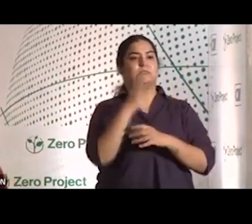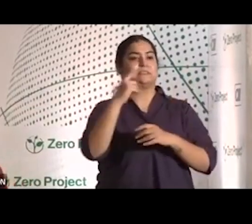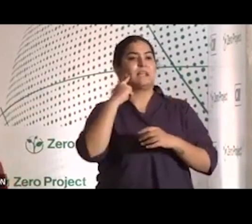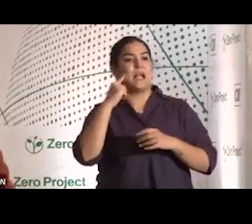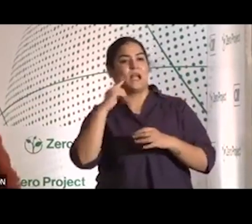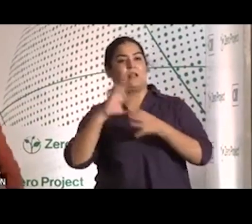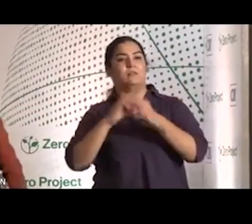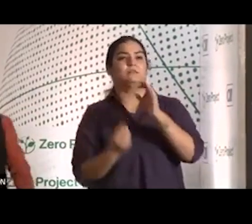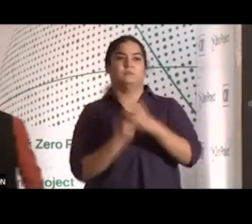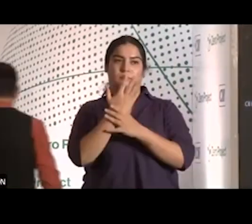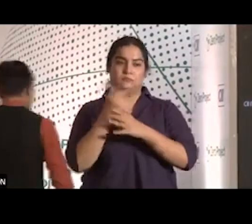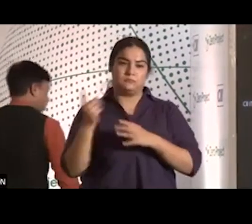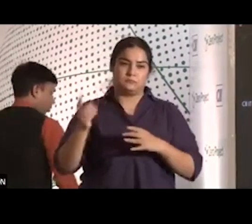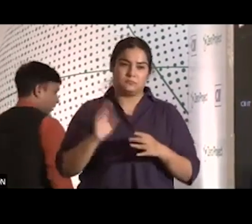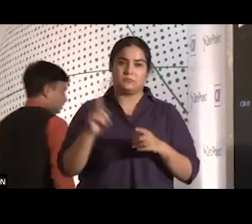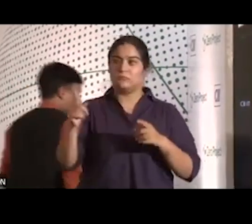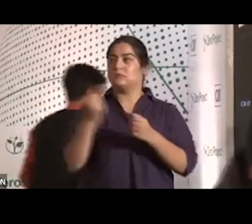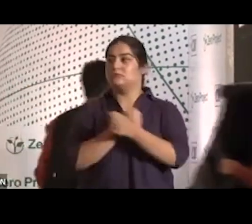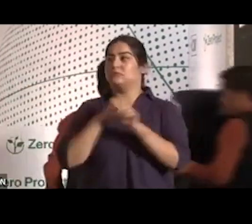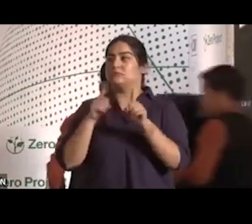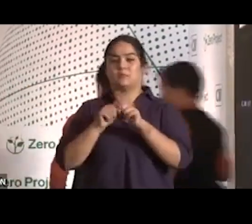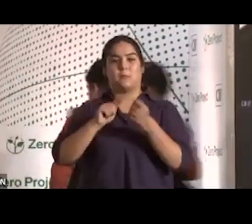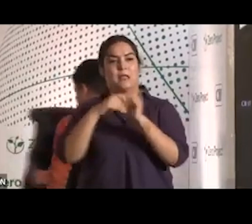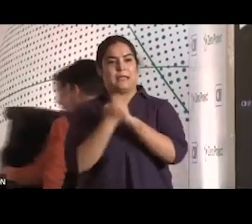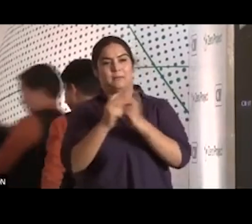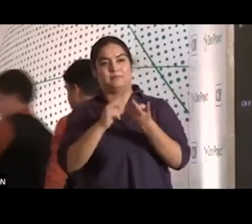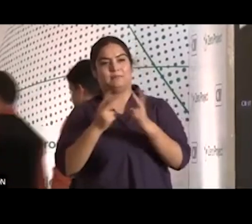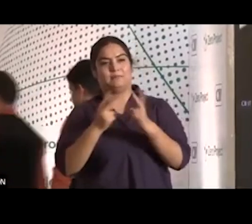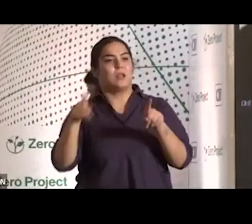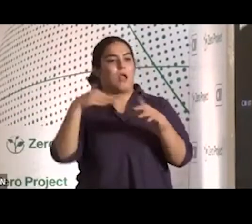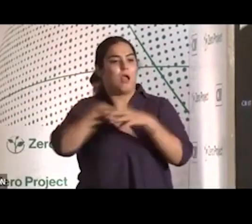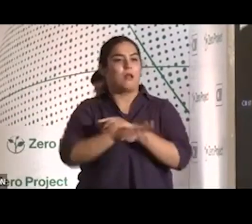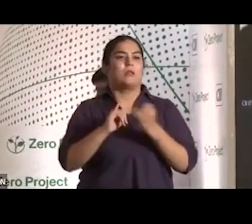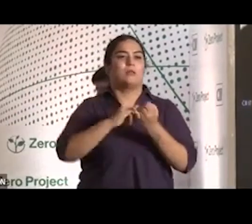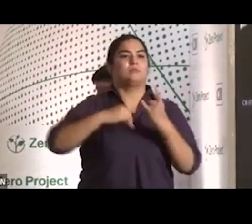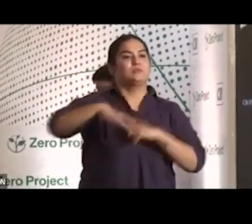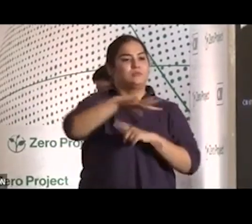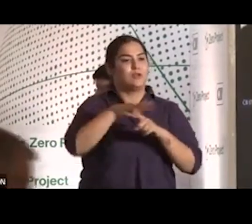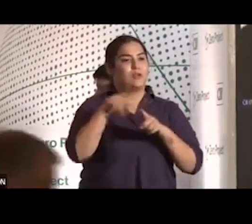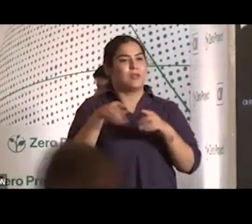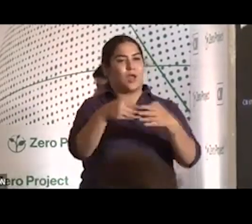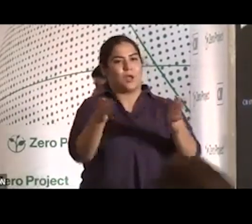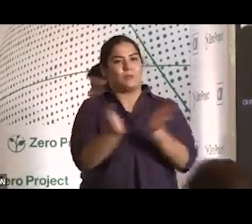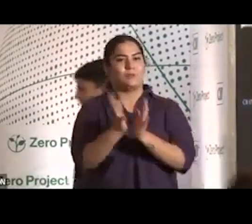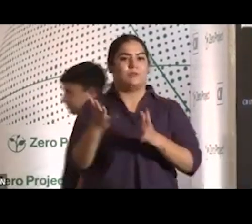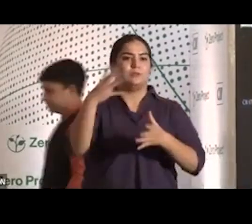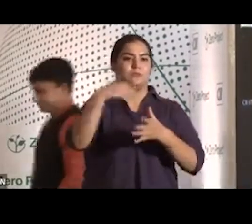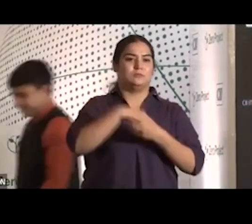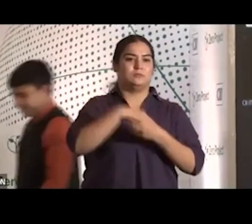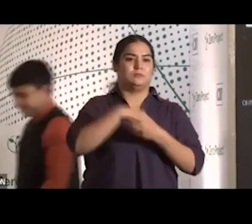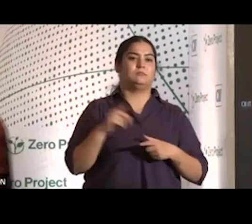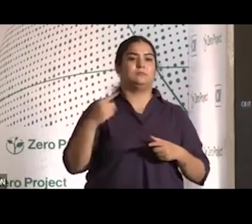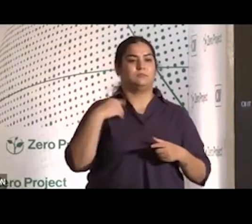Manisha Calabro, Partner, Sustainability and community engagement leader at Amazon will be joining us virtually.